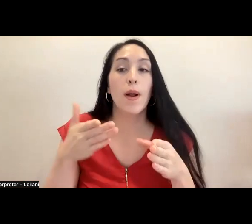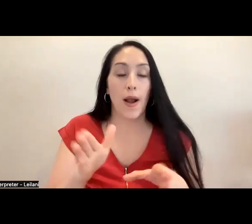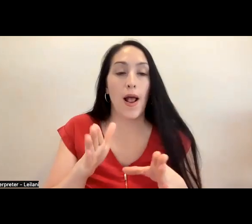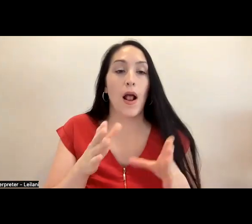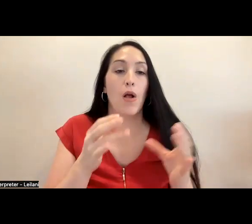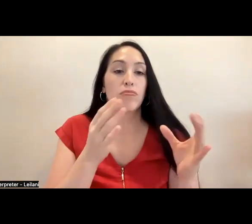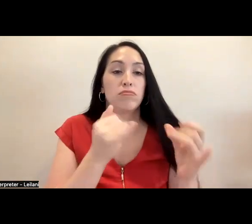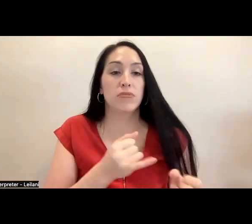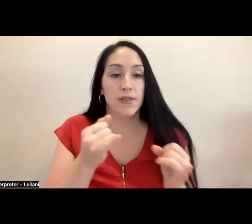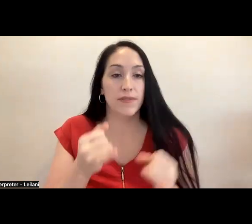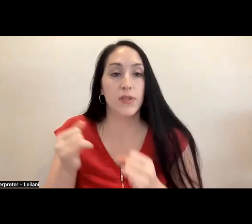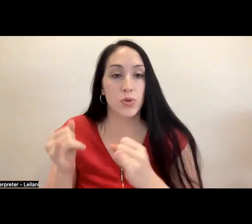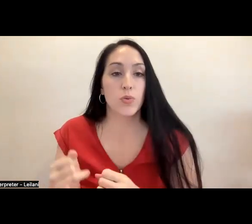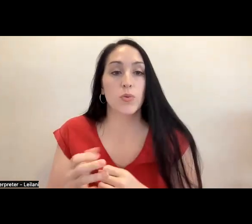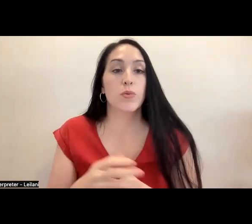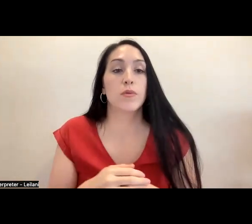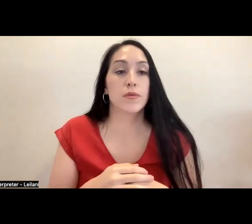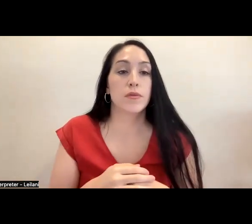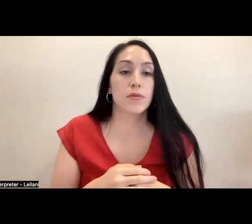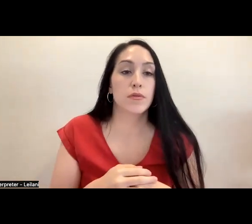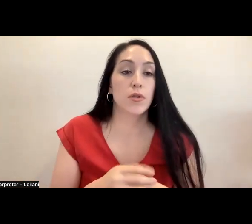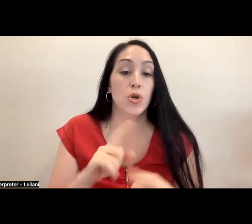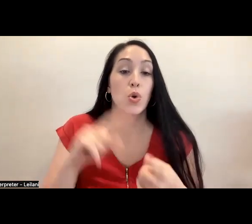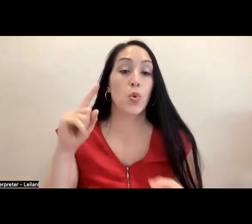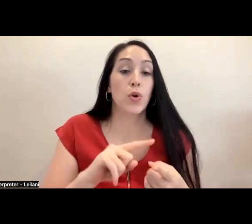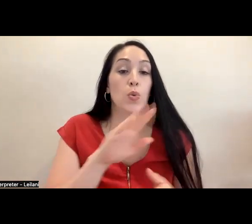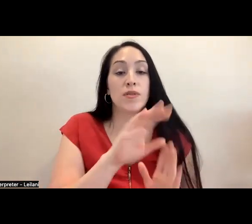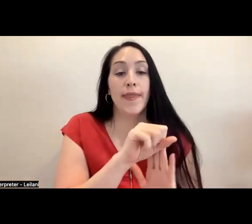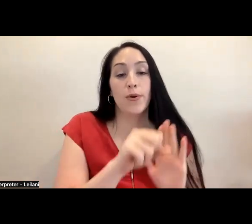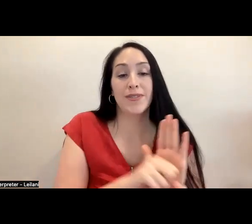to reduce state income taxes for contributions to their States.